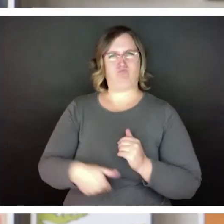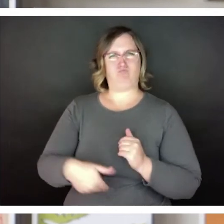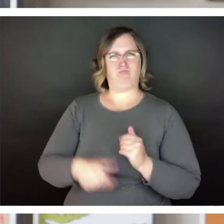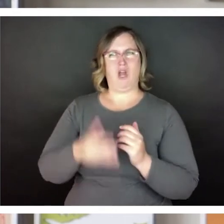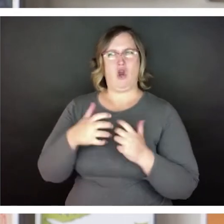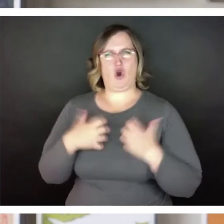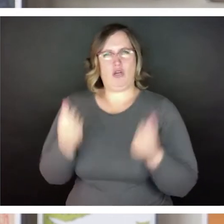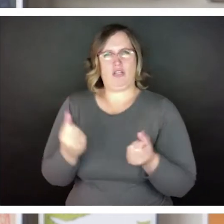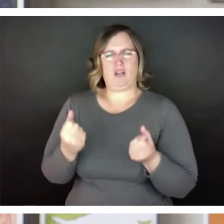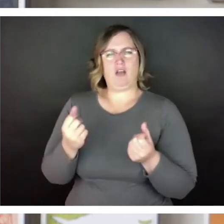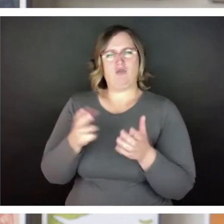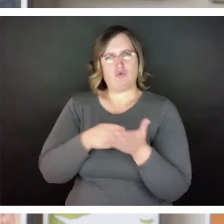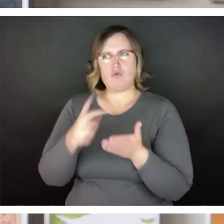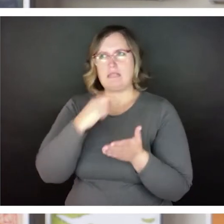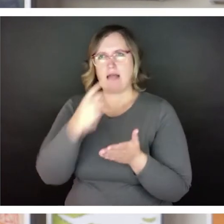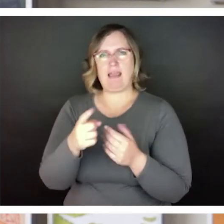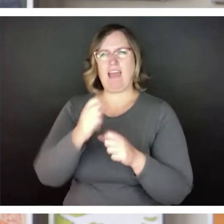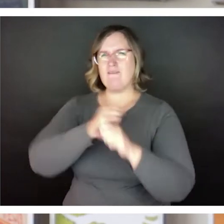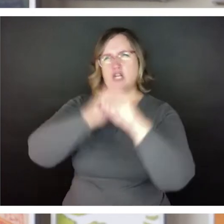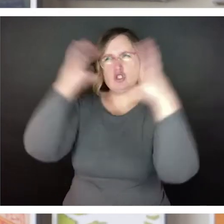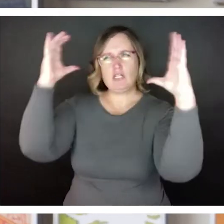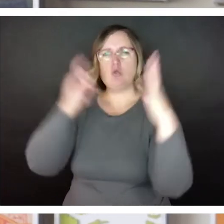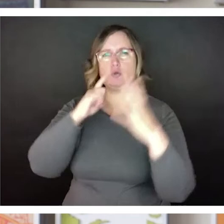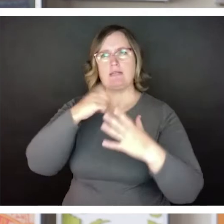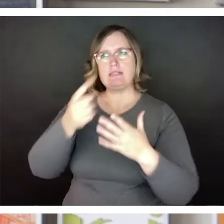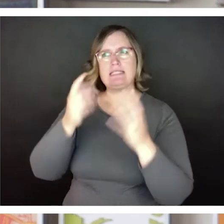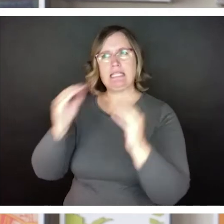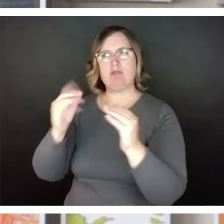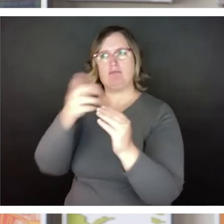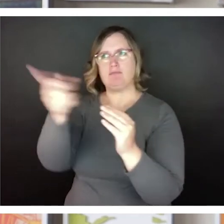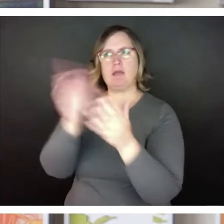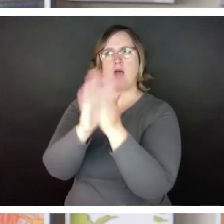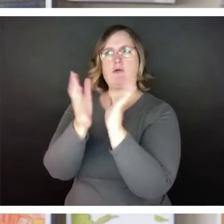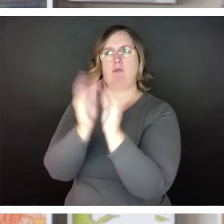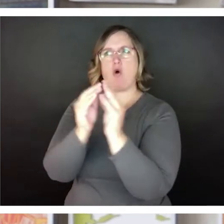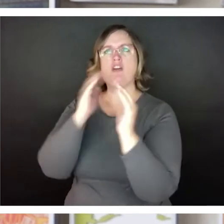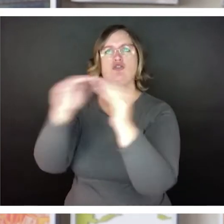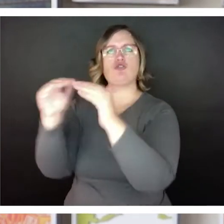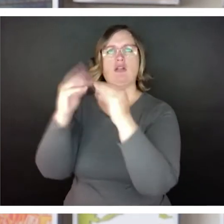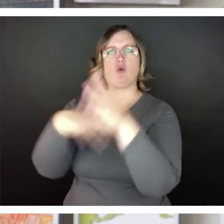you can build a more decent just and verdant world for us all. It won't be easy.